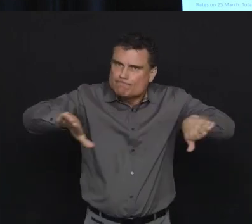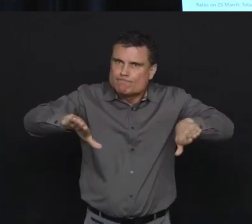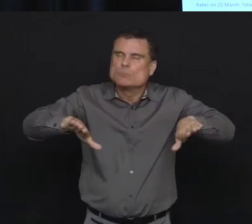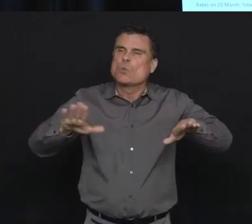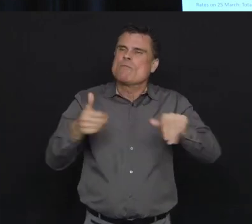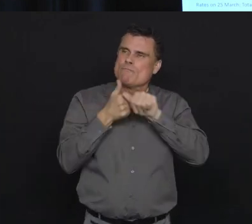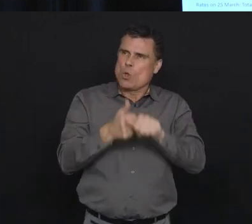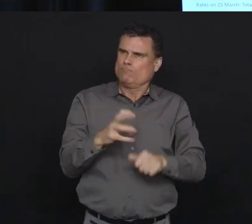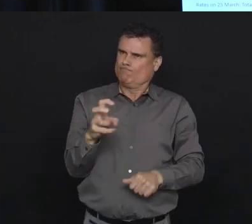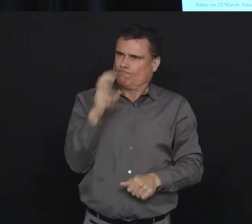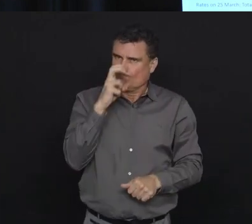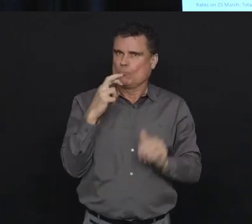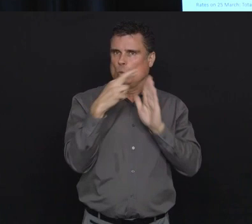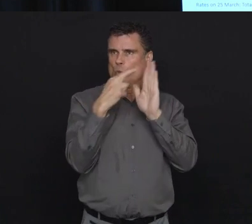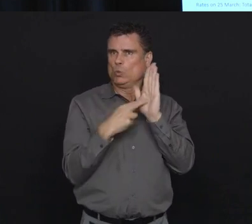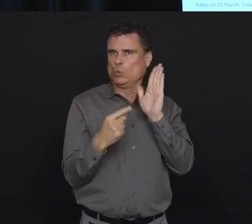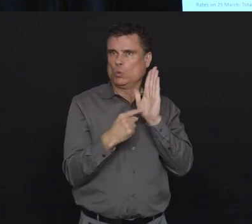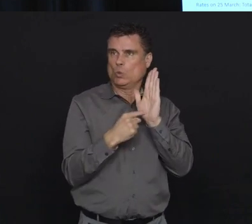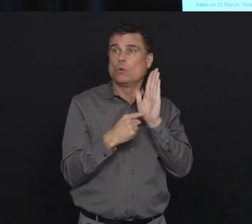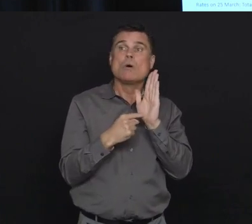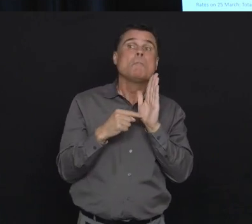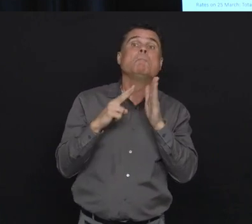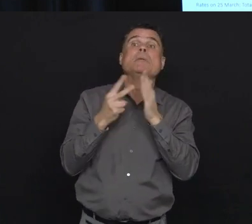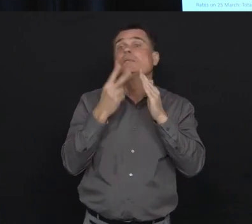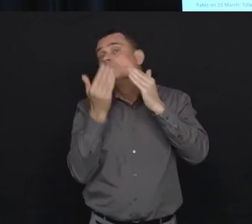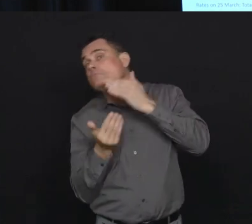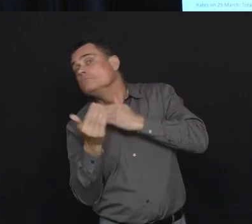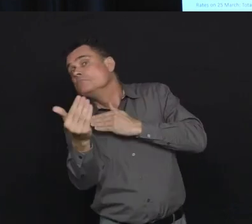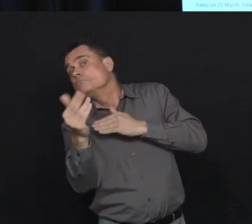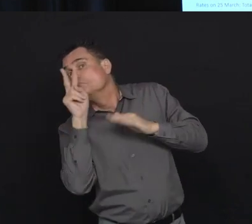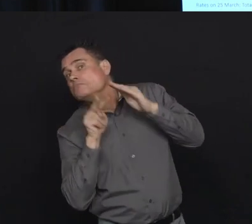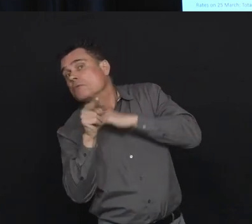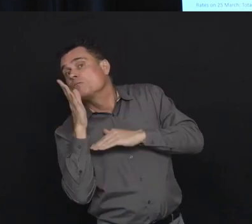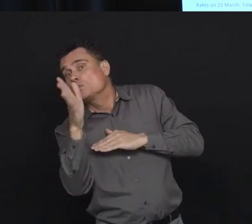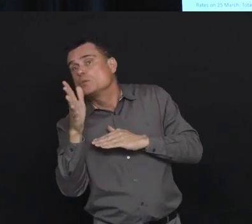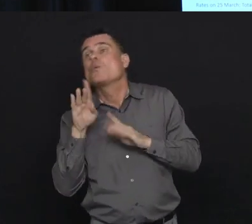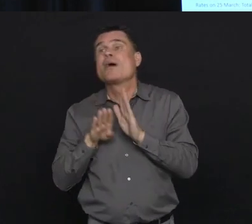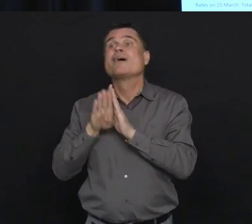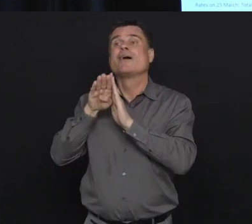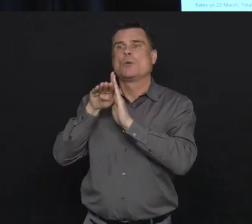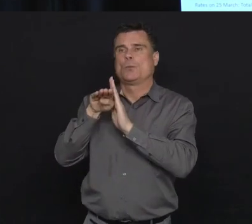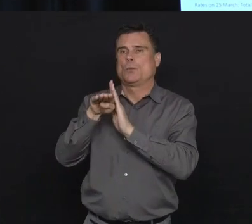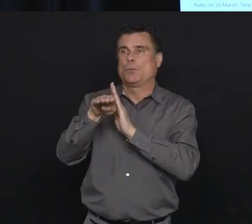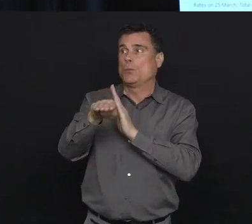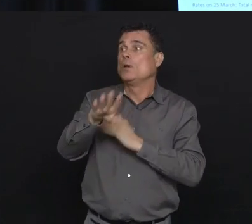Final, just so you know, Canada as a whole is further behind in